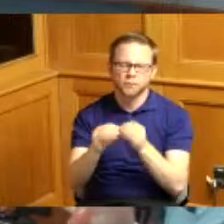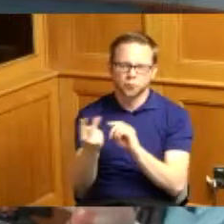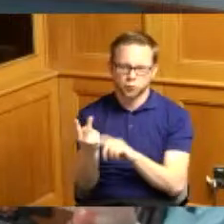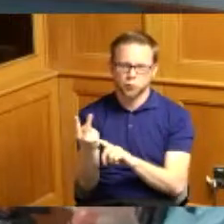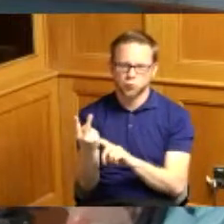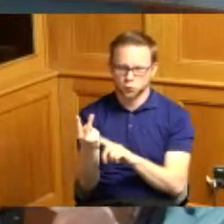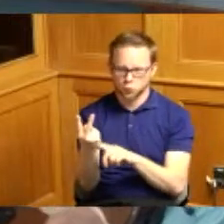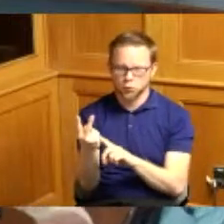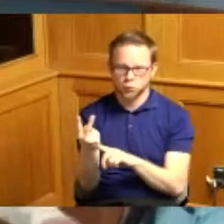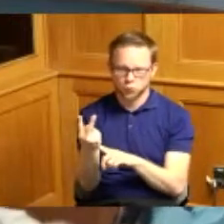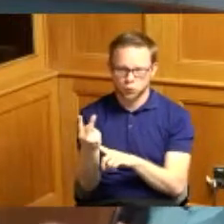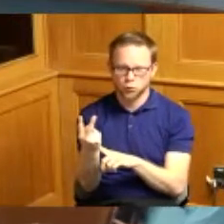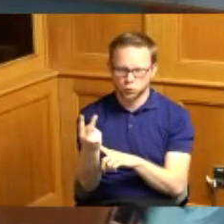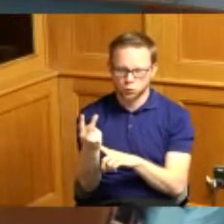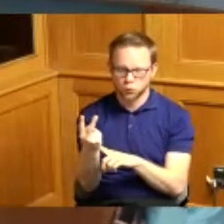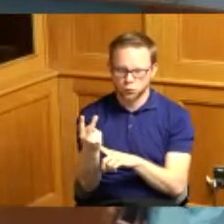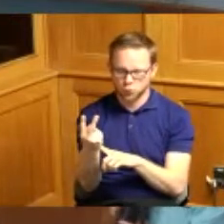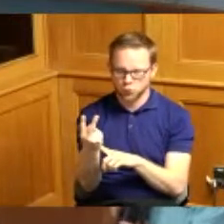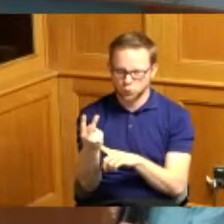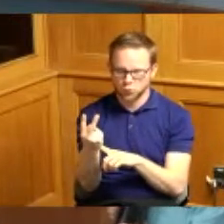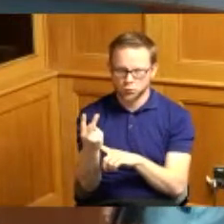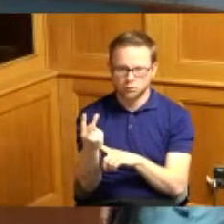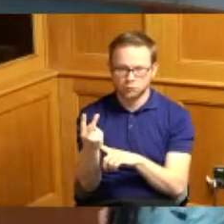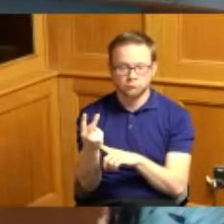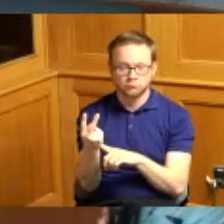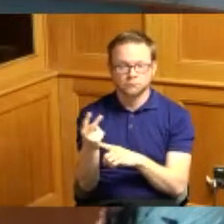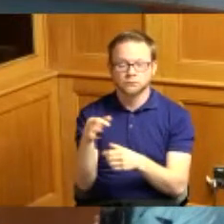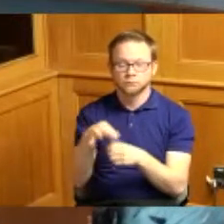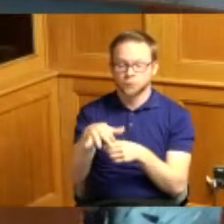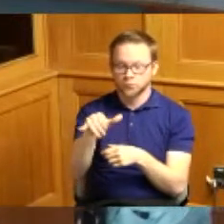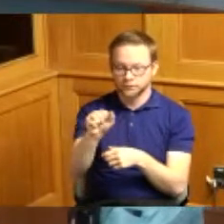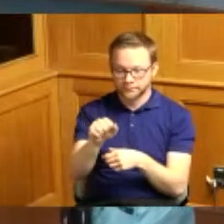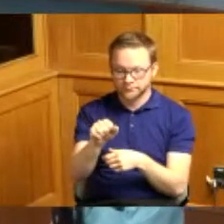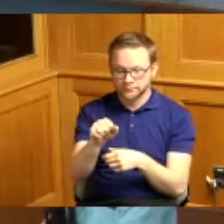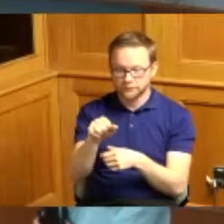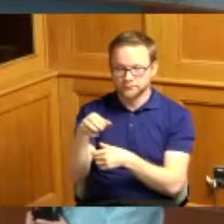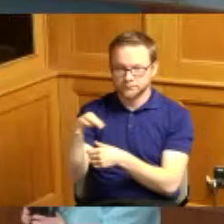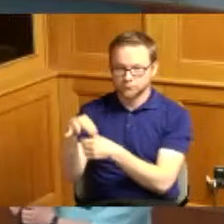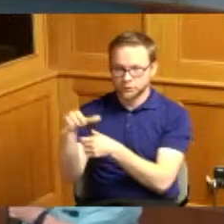second Commissioner Summerow Dumas yes Commissioner Reece yes Commissioner Driehaus yes